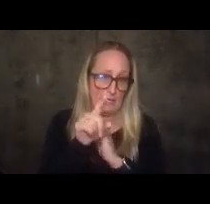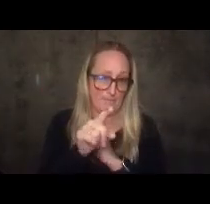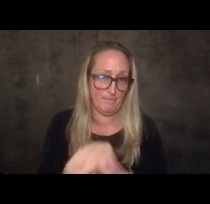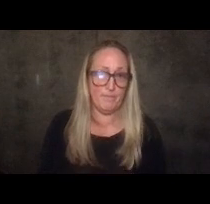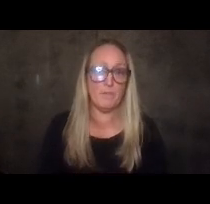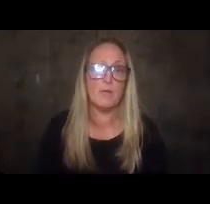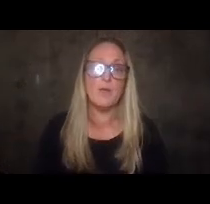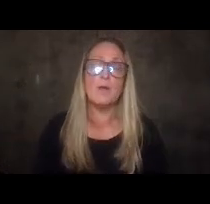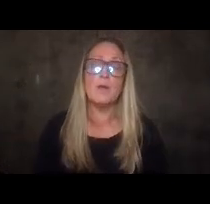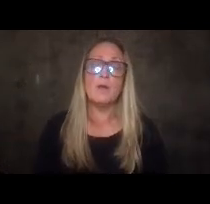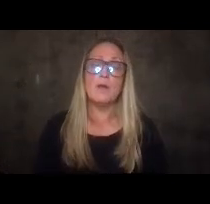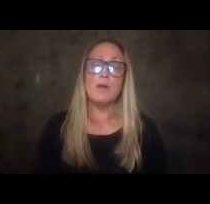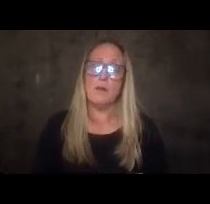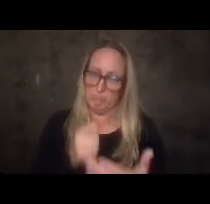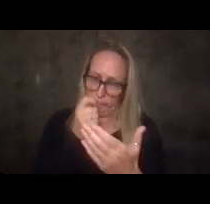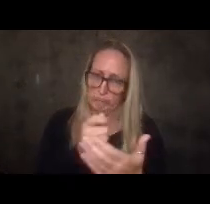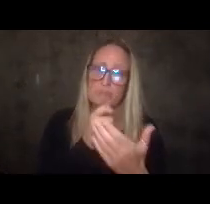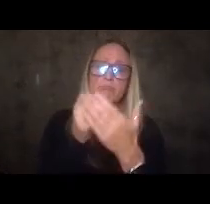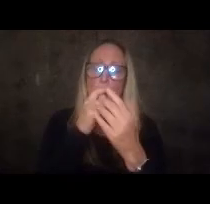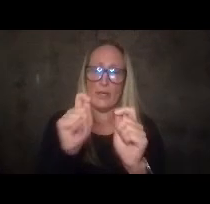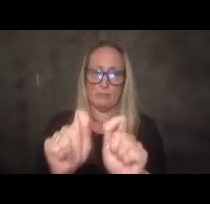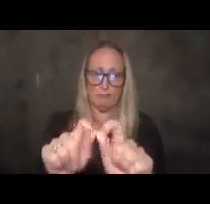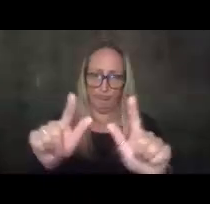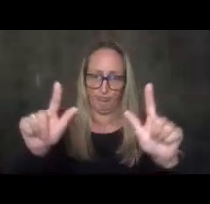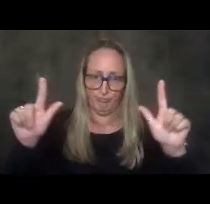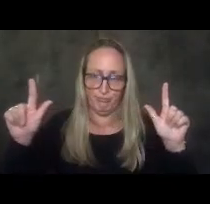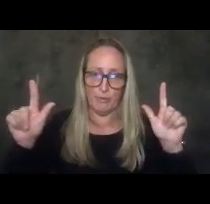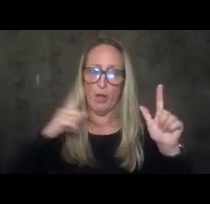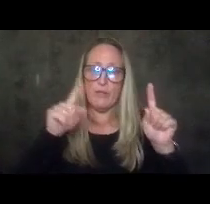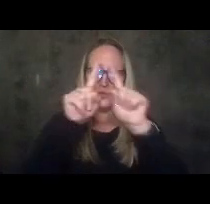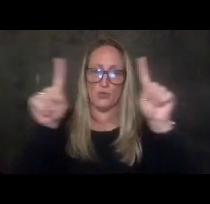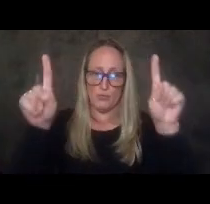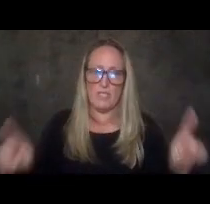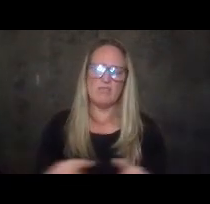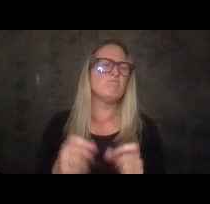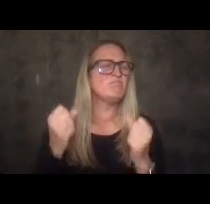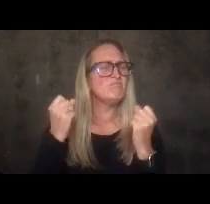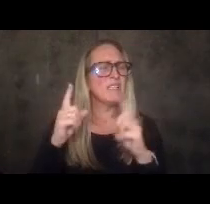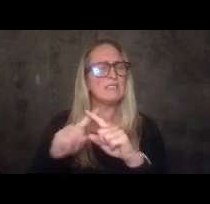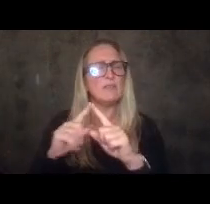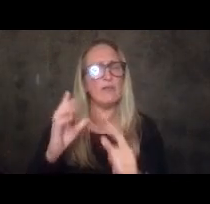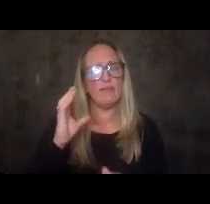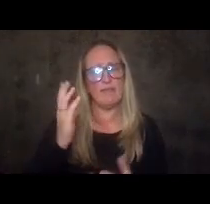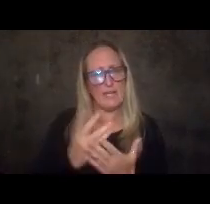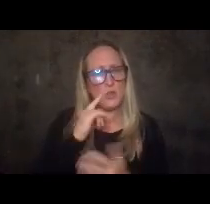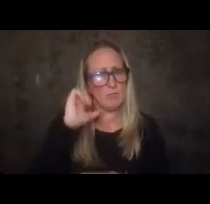So magnifier does allow us to zoom in on our screen and there's a lot of customized customization here.